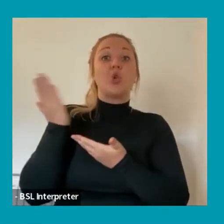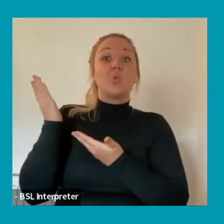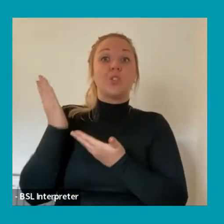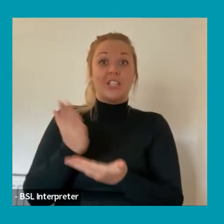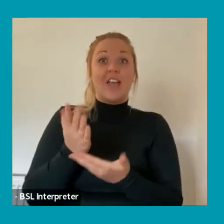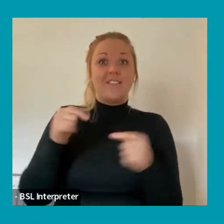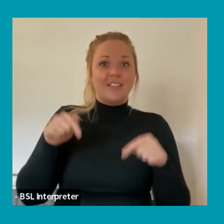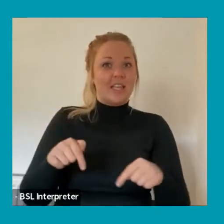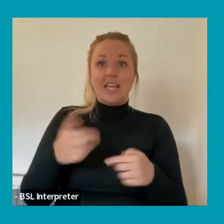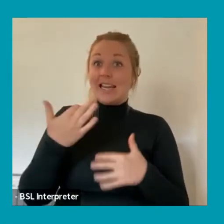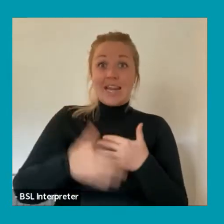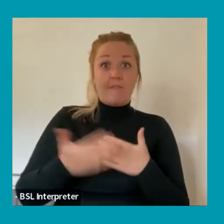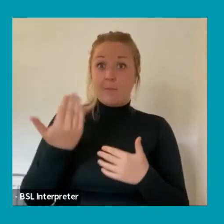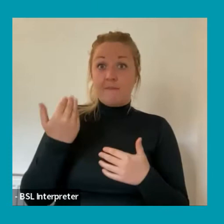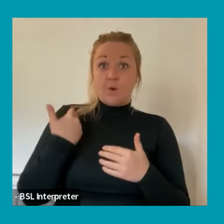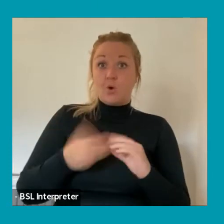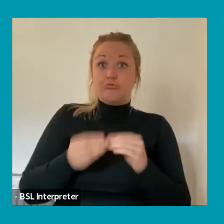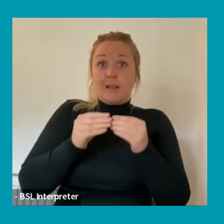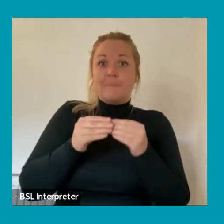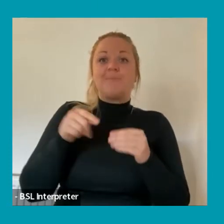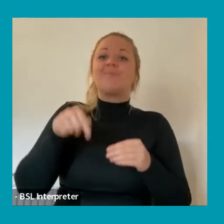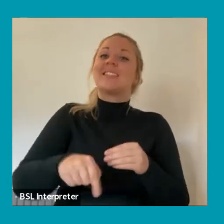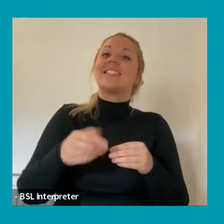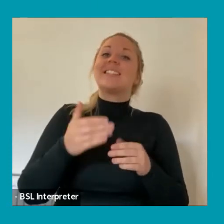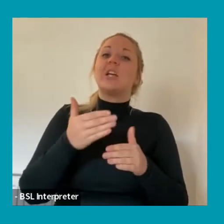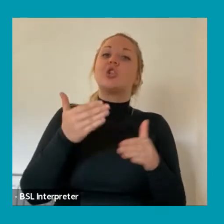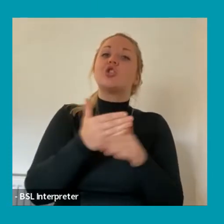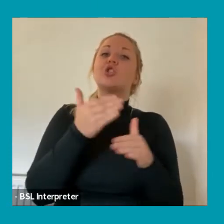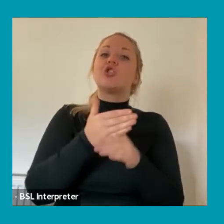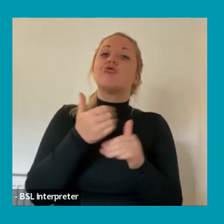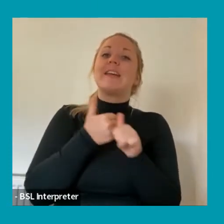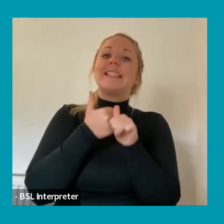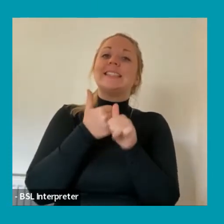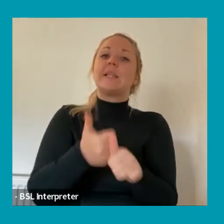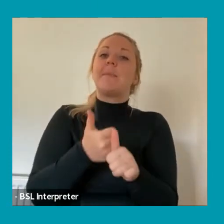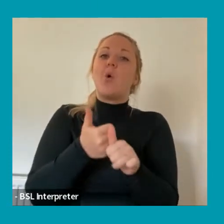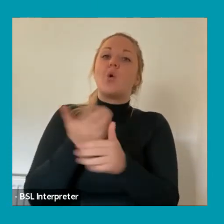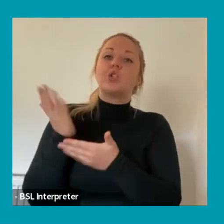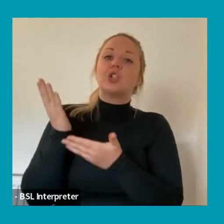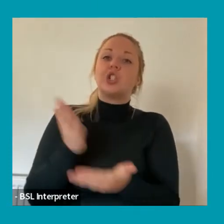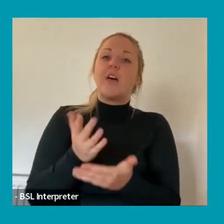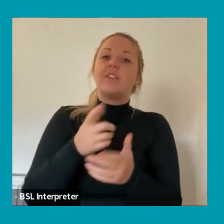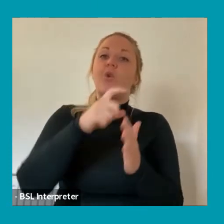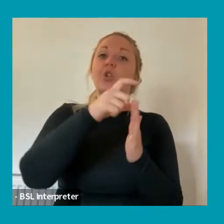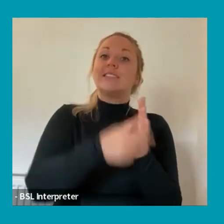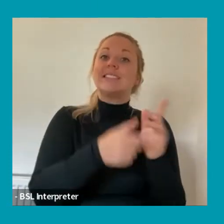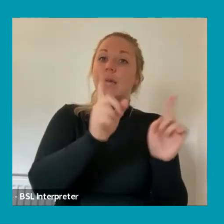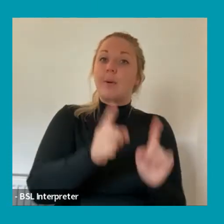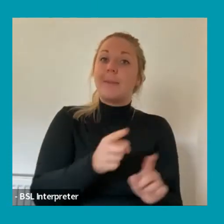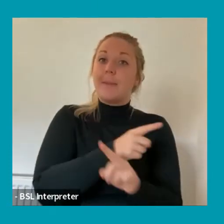before, which was career support service for disabled people looking for new or better work.